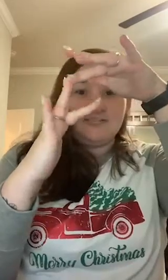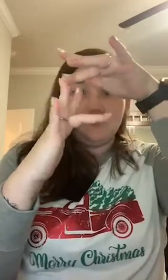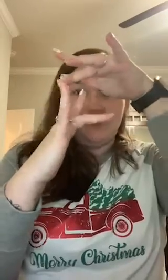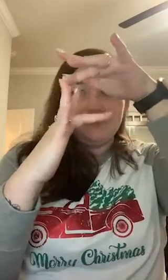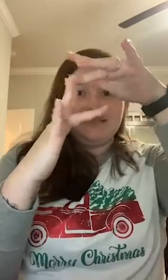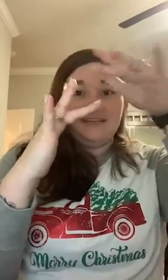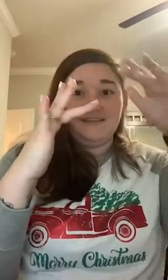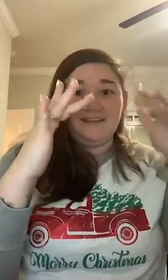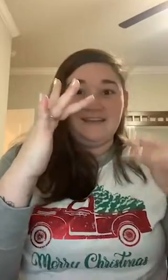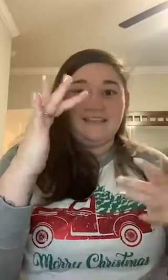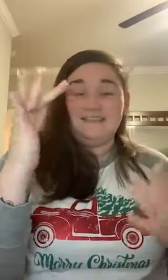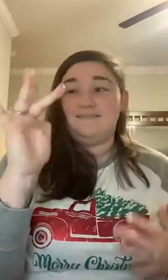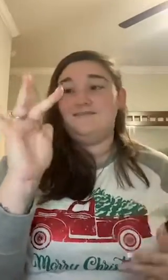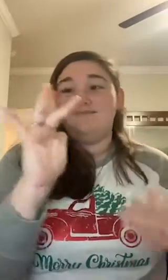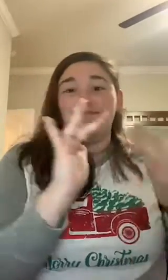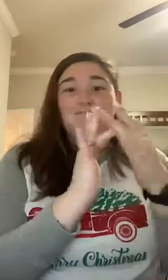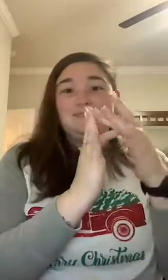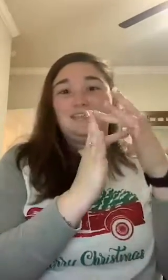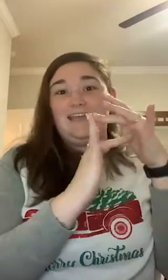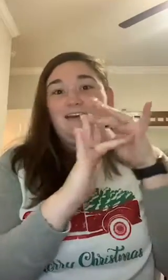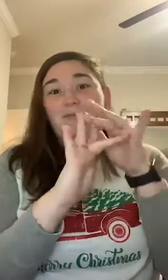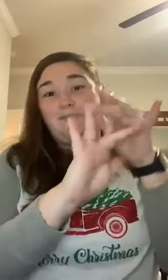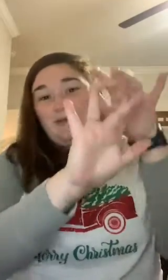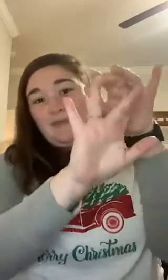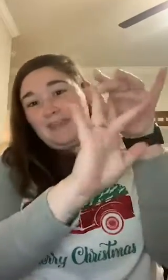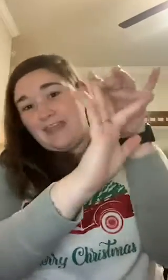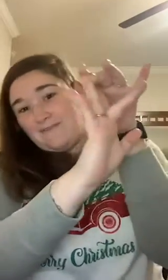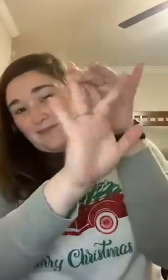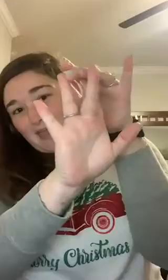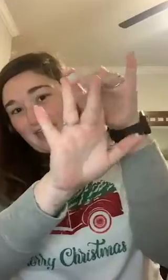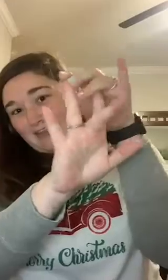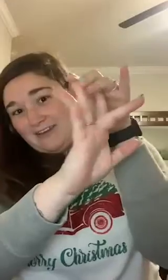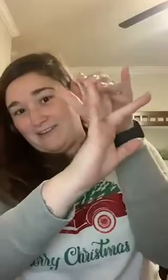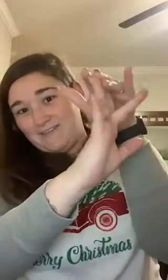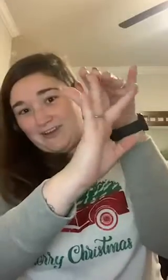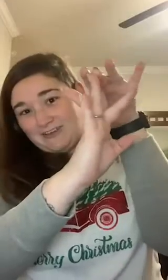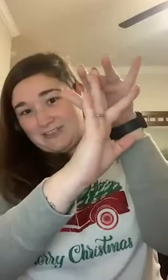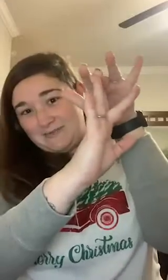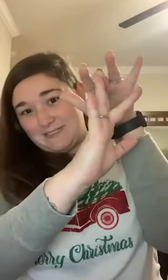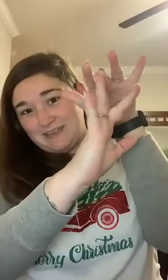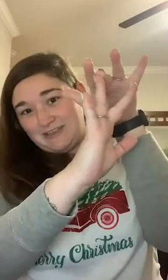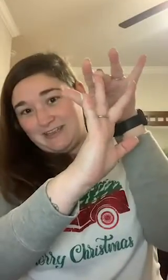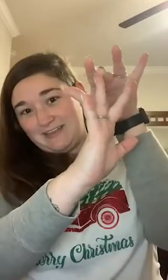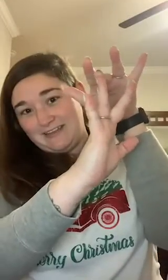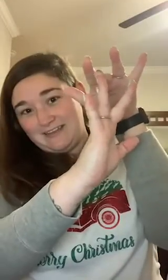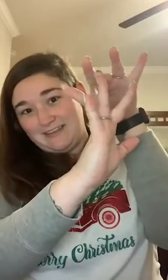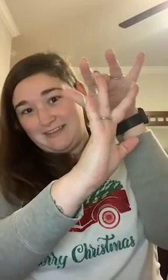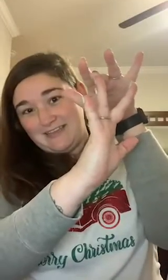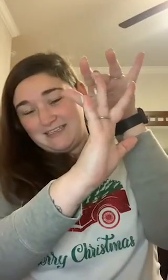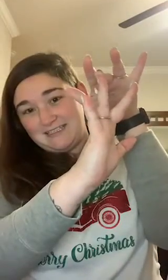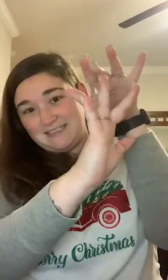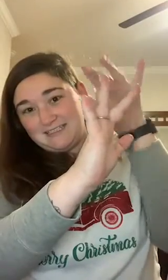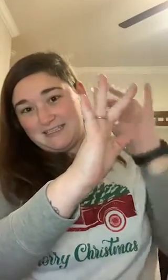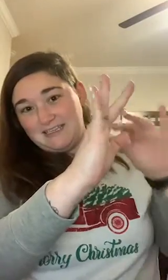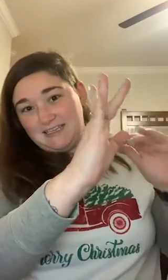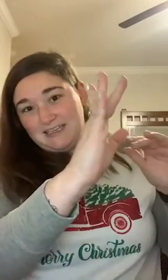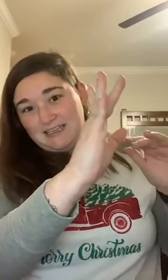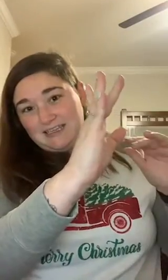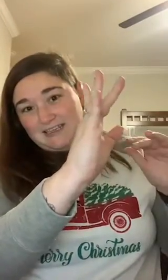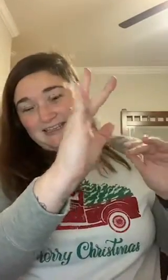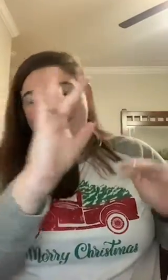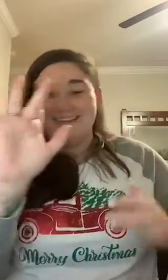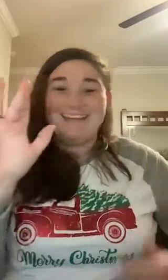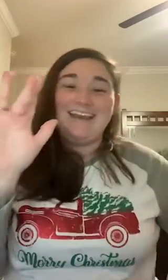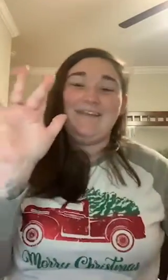why it's like... it doesn't stay up, but if you can your fingers are supposed to look like this. anyway